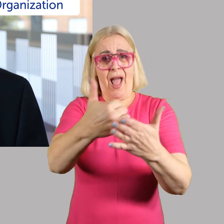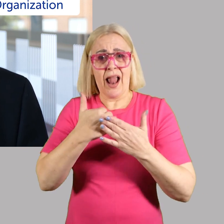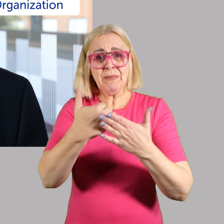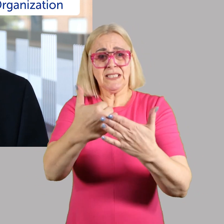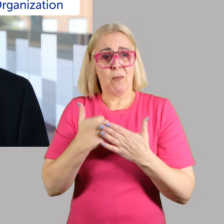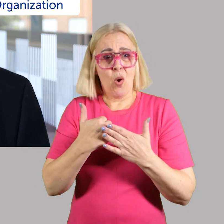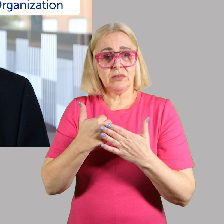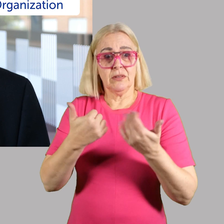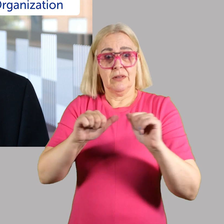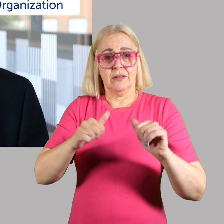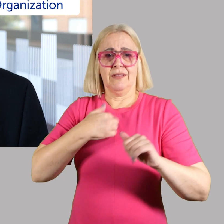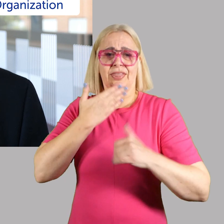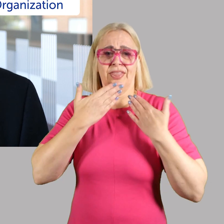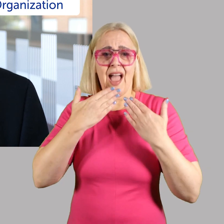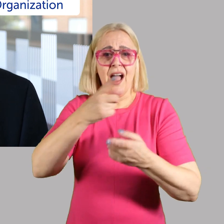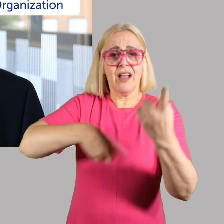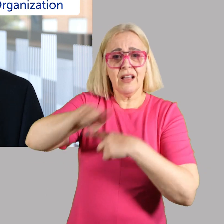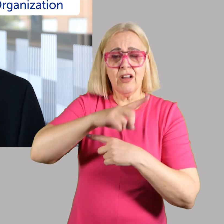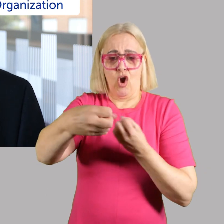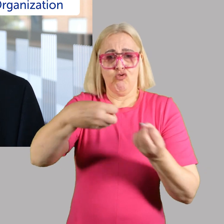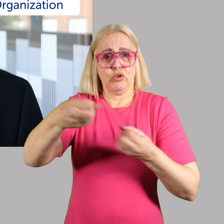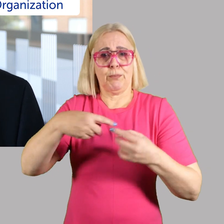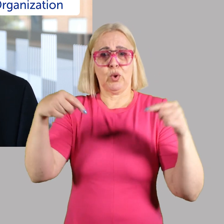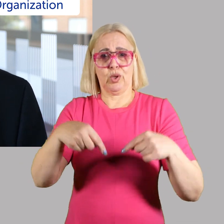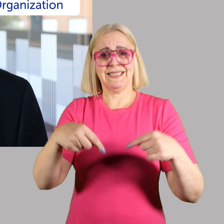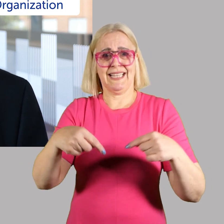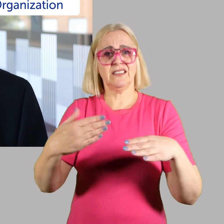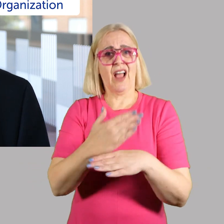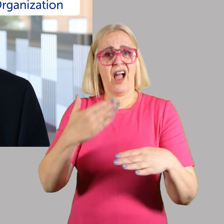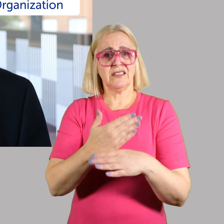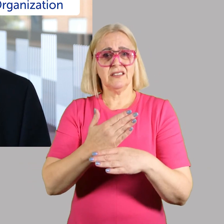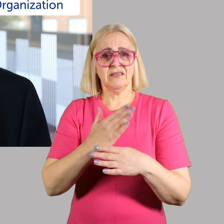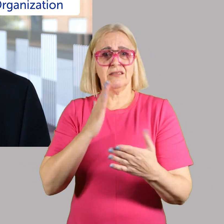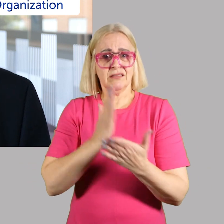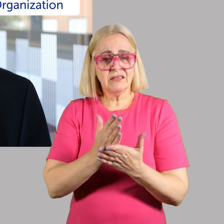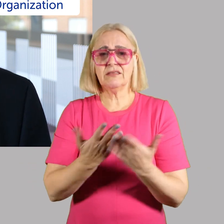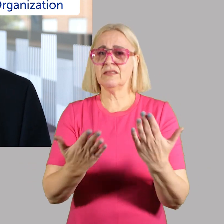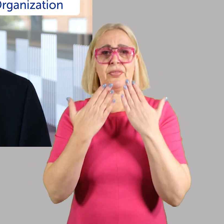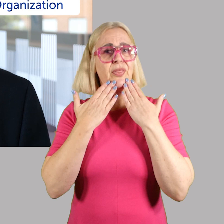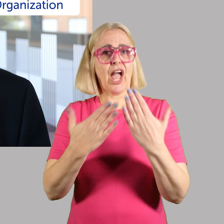We need your help and support and finally my word of thanks to all of you who have contributed to this task.